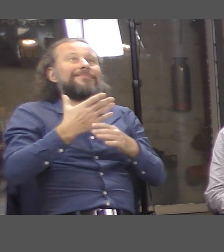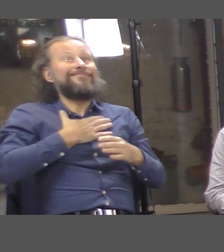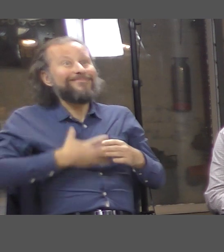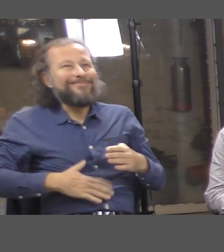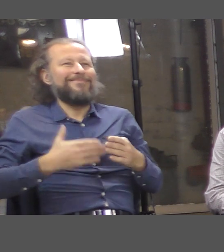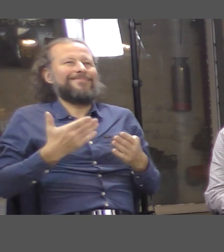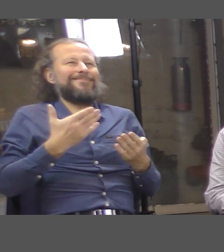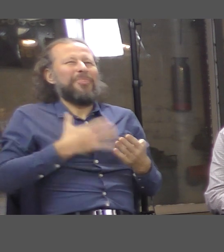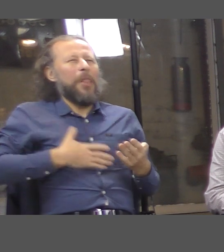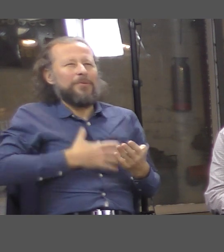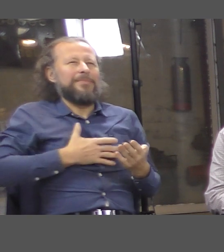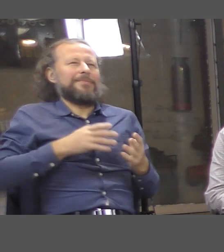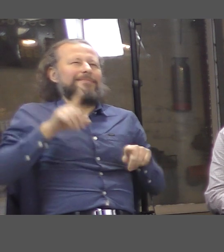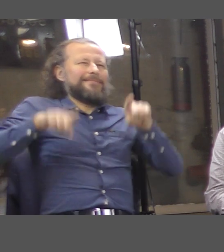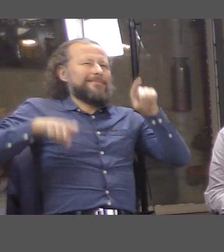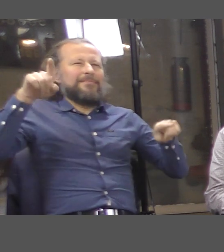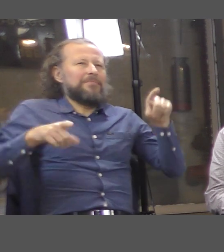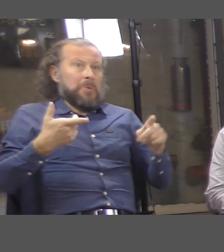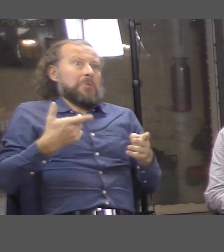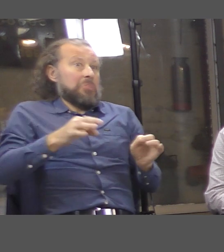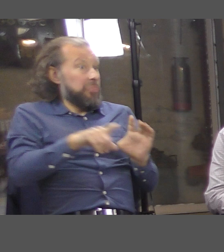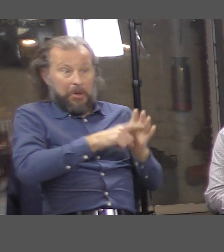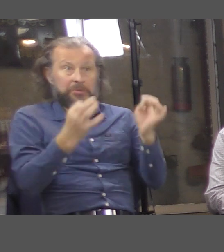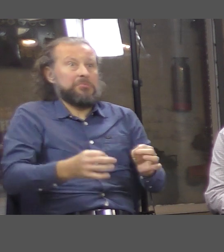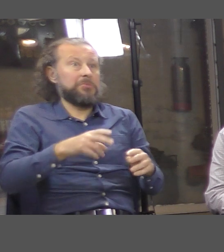It all depends on the company, whether they like it, or they don't like it. It depends.